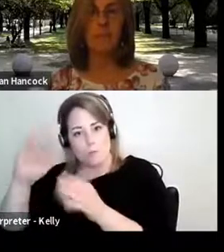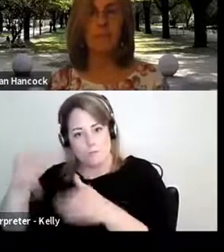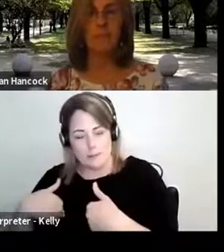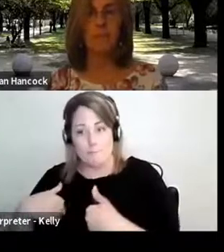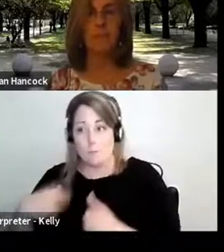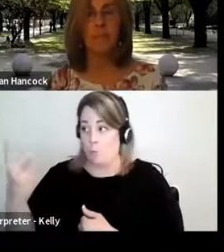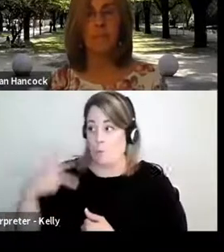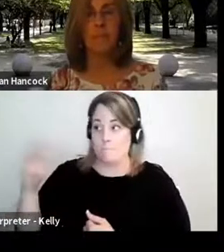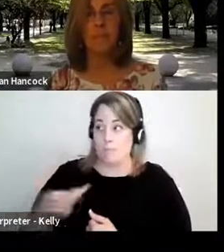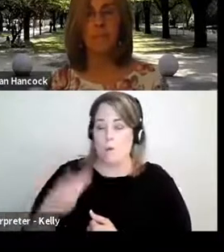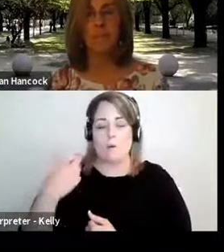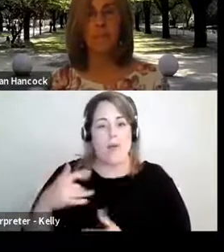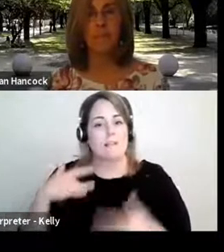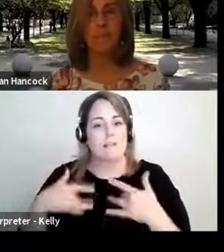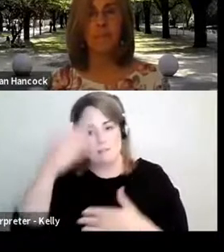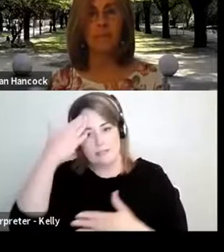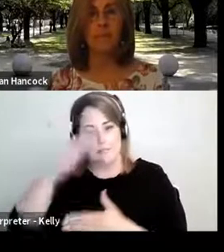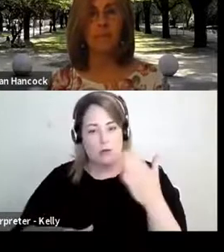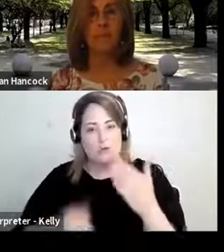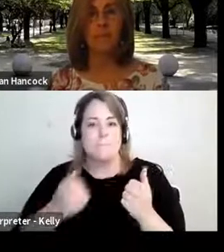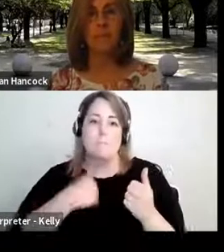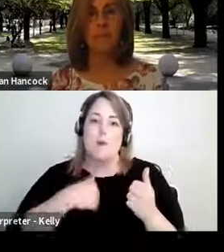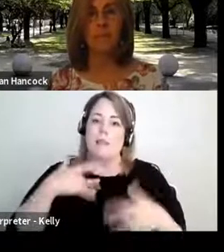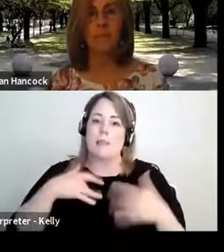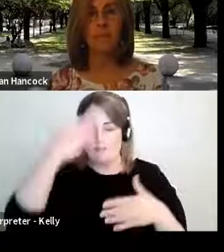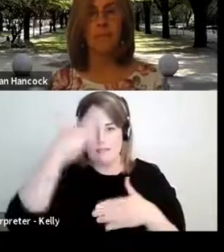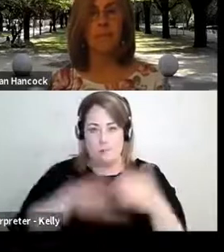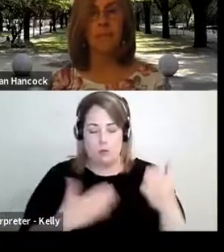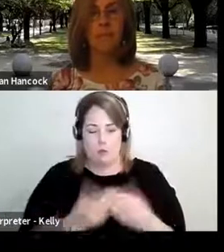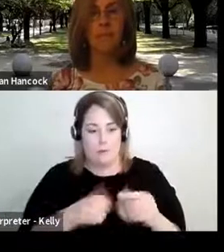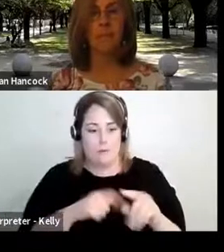and my own lived experience with my family led to my PhD research